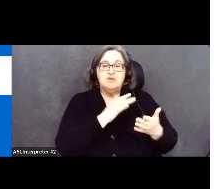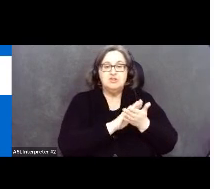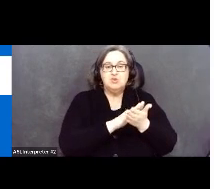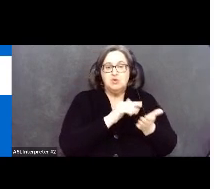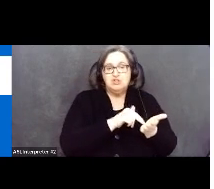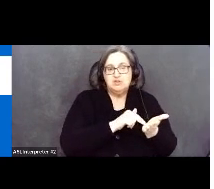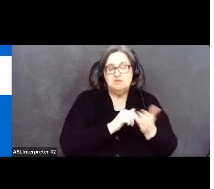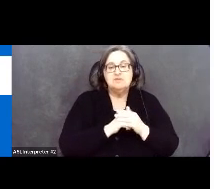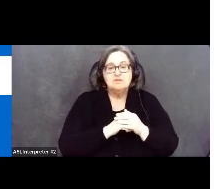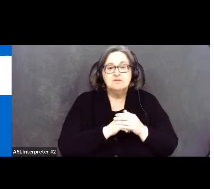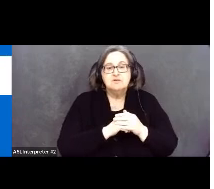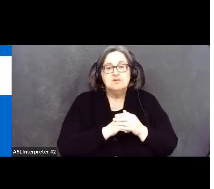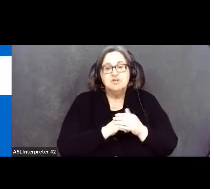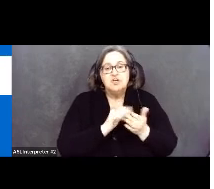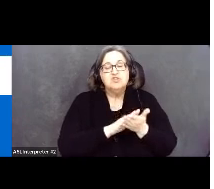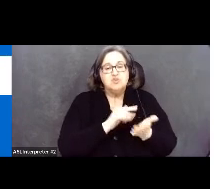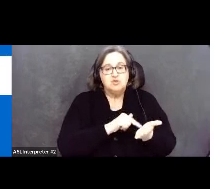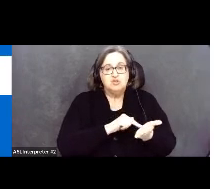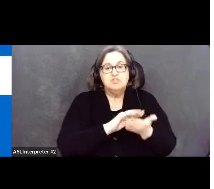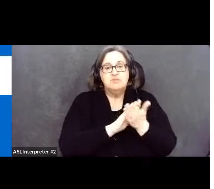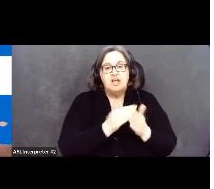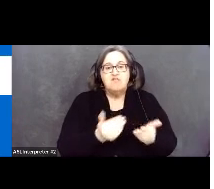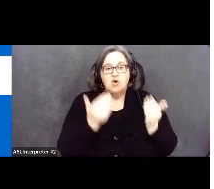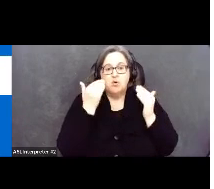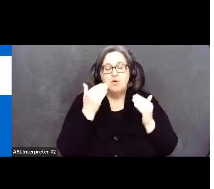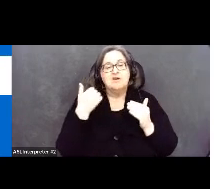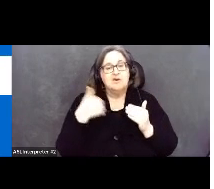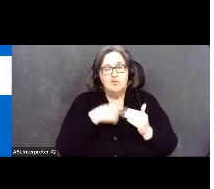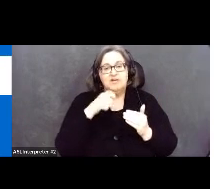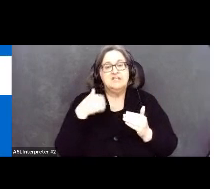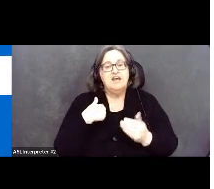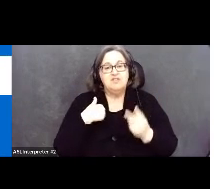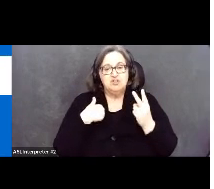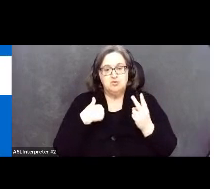Usually, then, they became overwhelmed. We needed to have two, an academic monitor who monitors